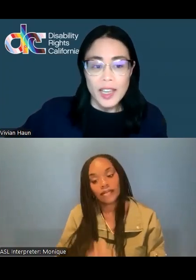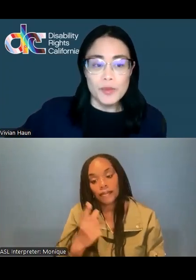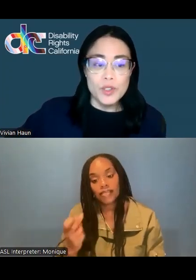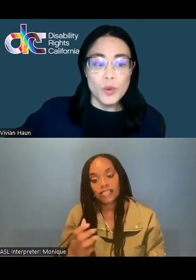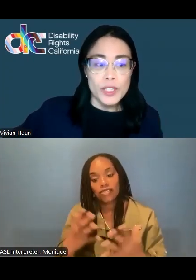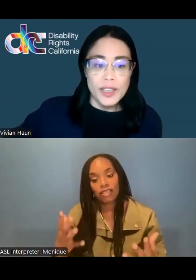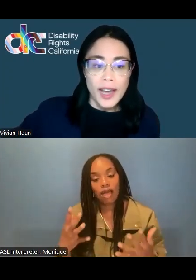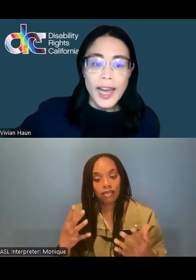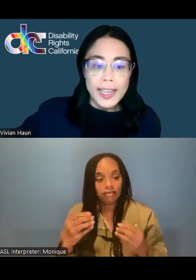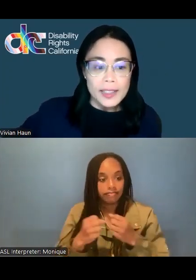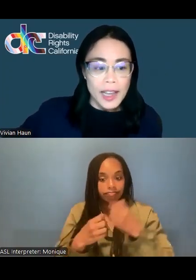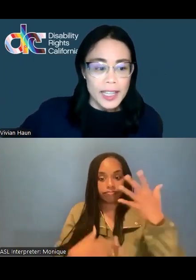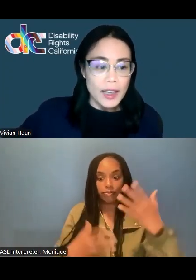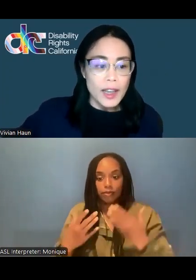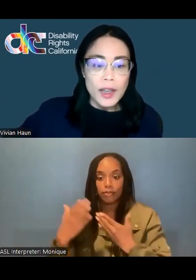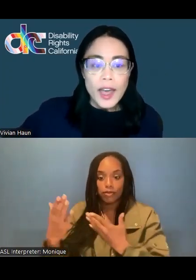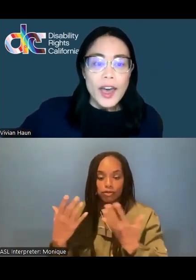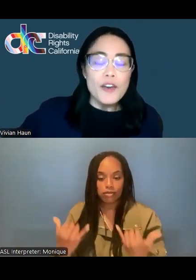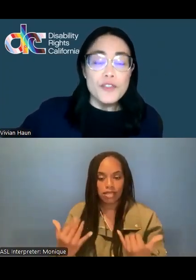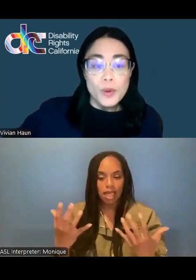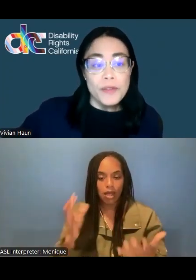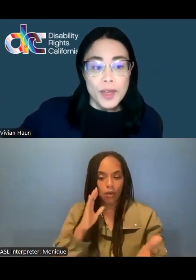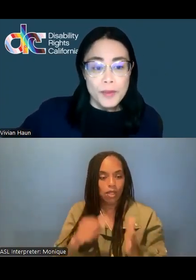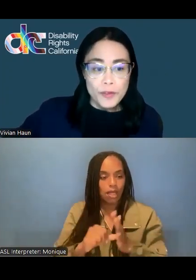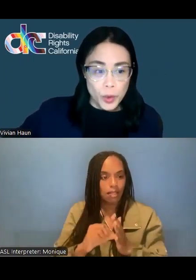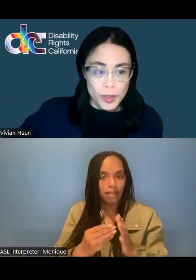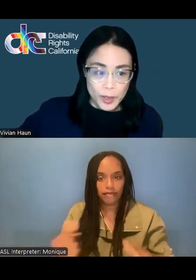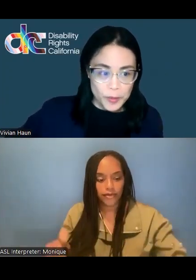I'm just going to highlight, a few of them for you.